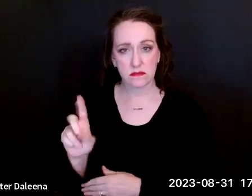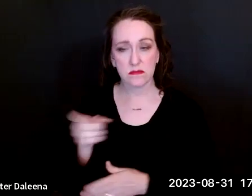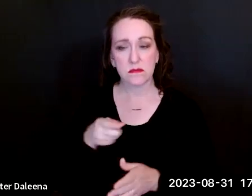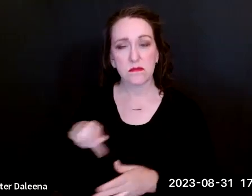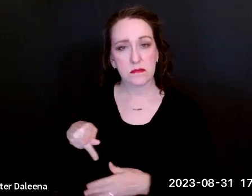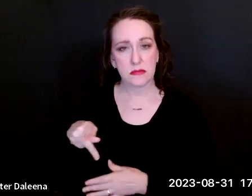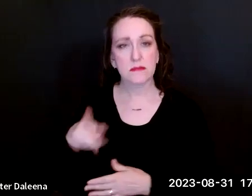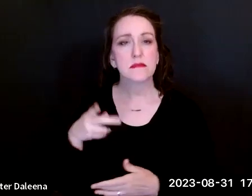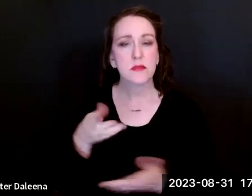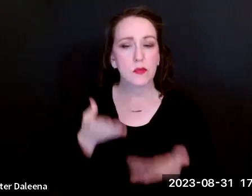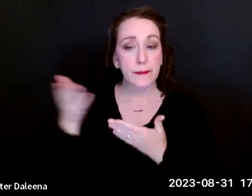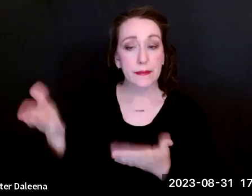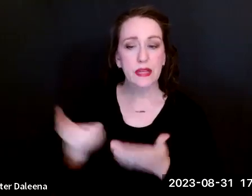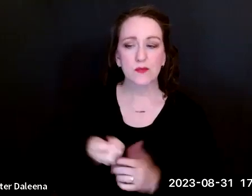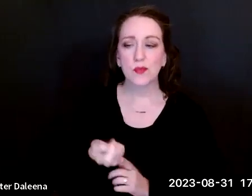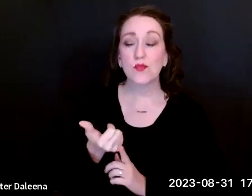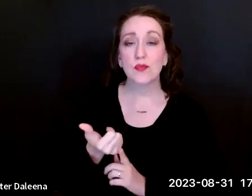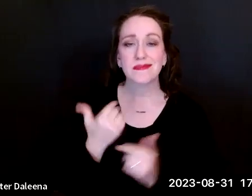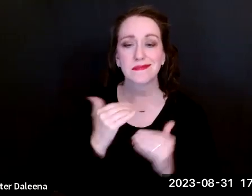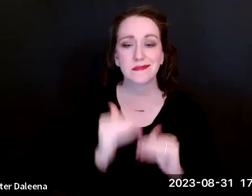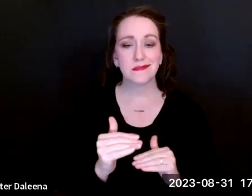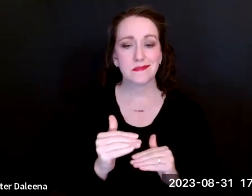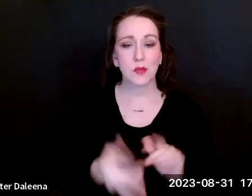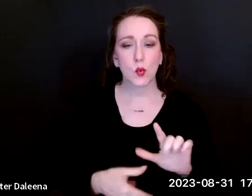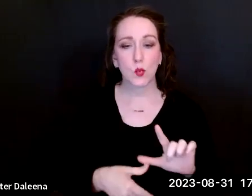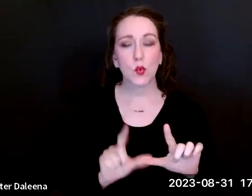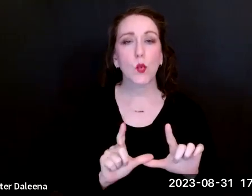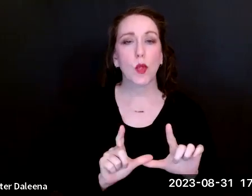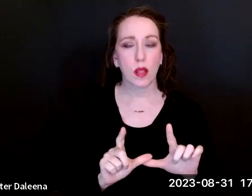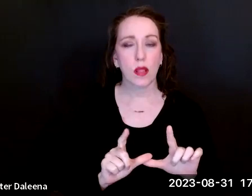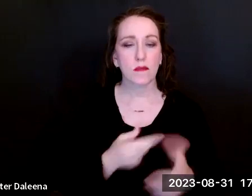a recommendation to remove the limitation of renewals for Master's level Associates